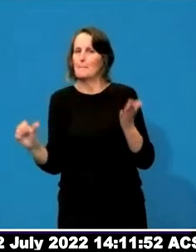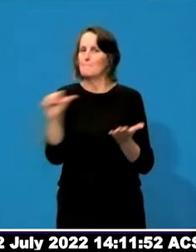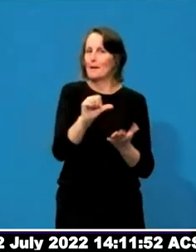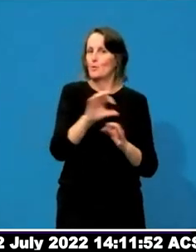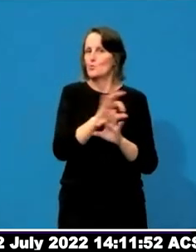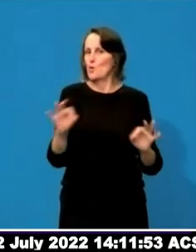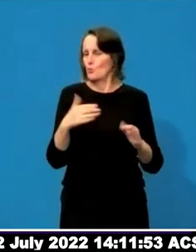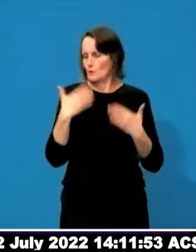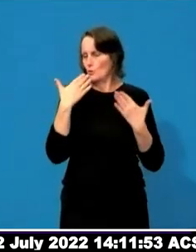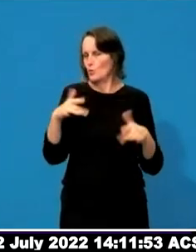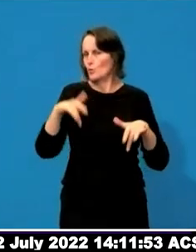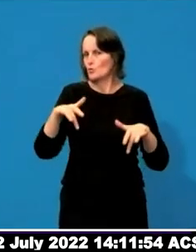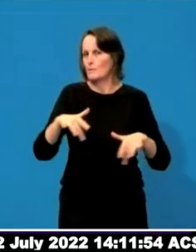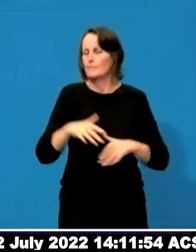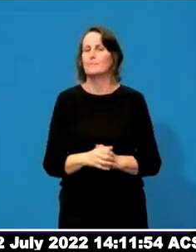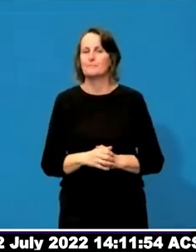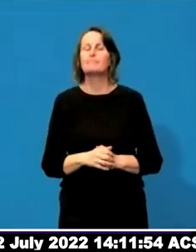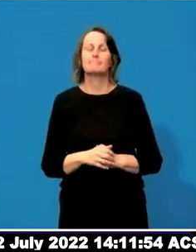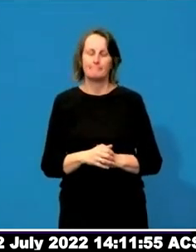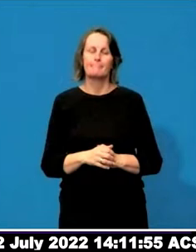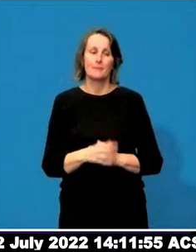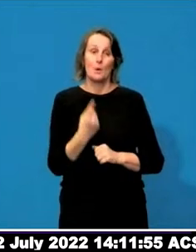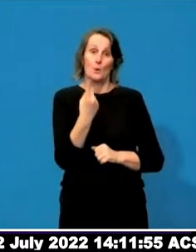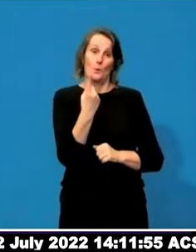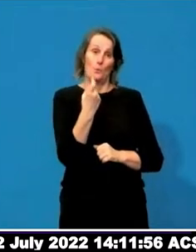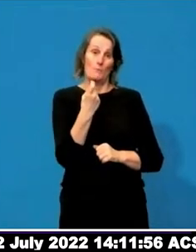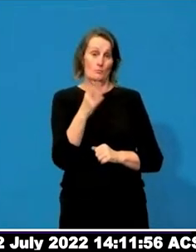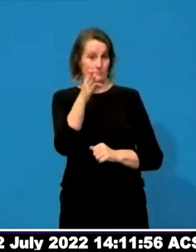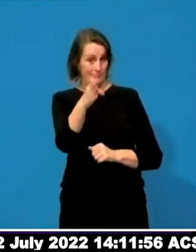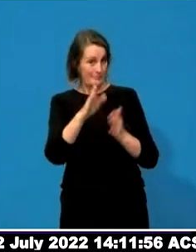MS McMAHON: And just finally - and, Mrs Smith, this is a question for you.